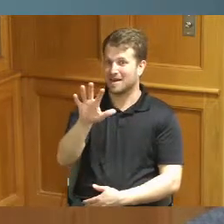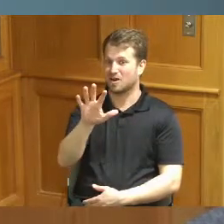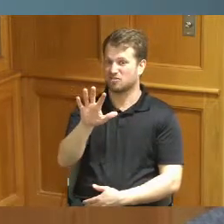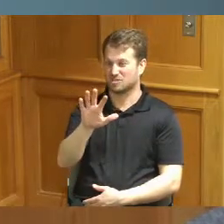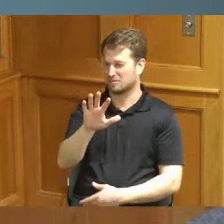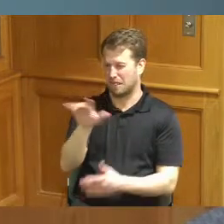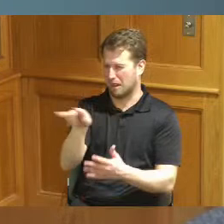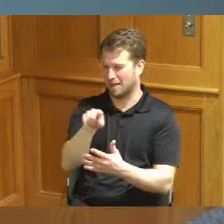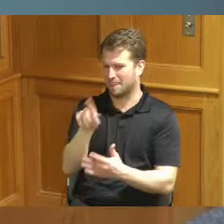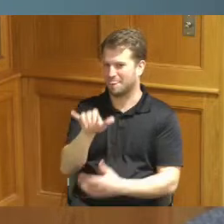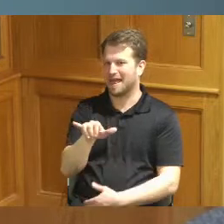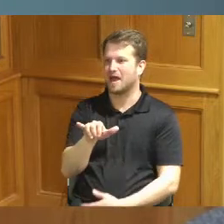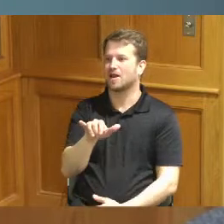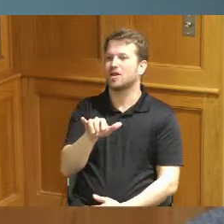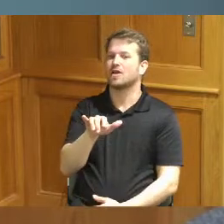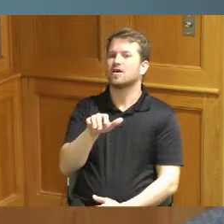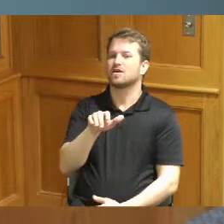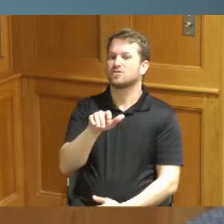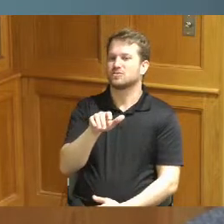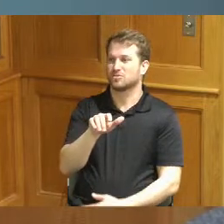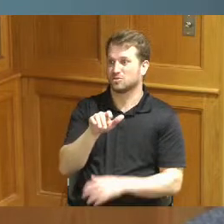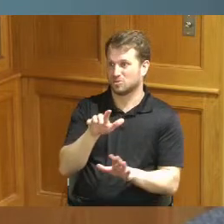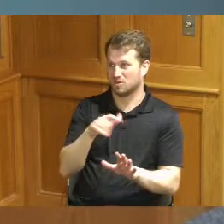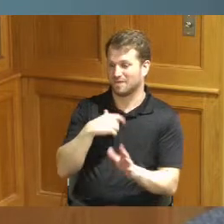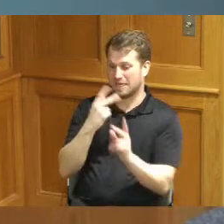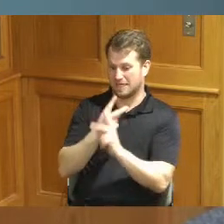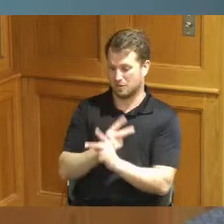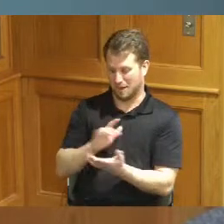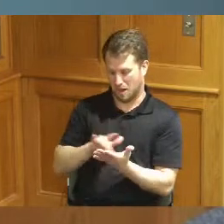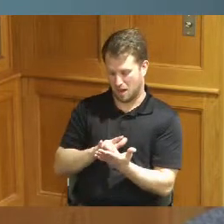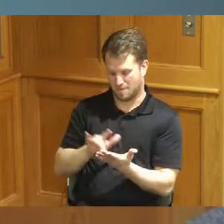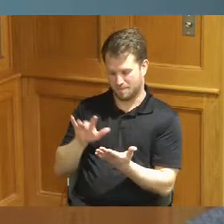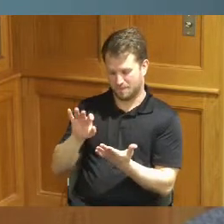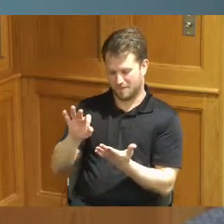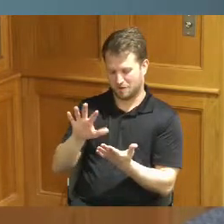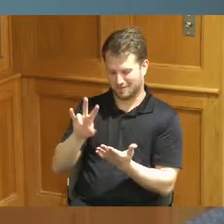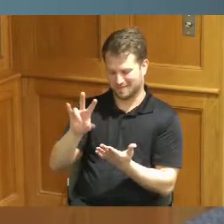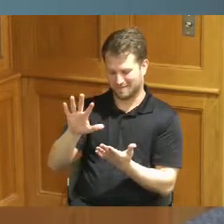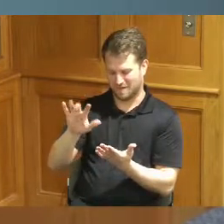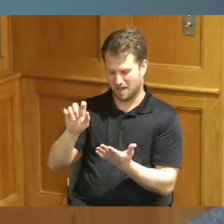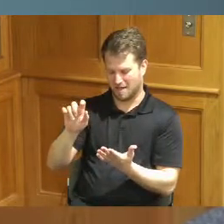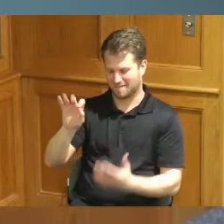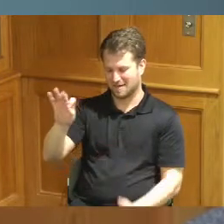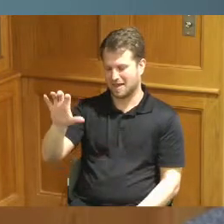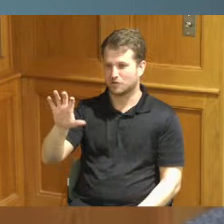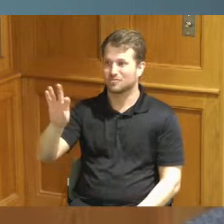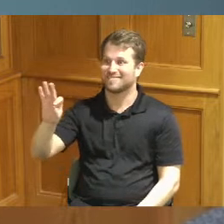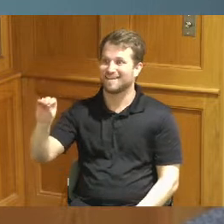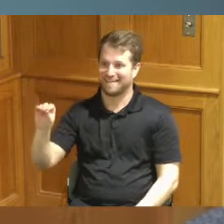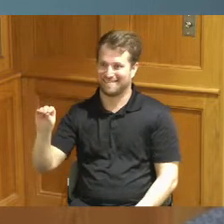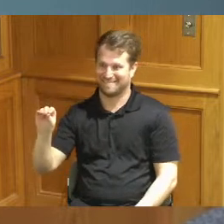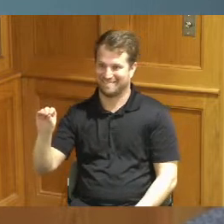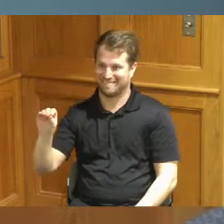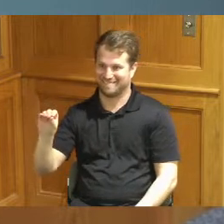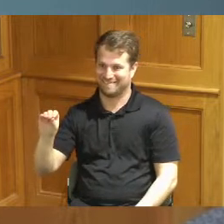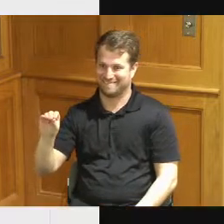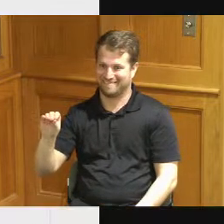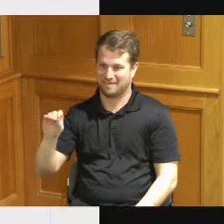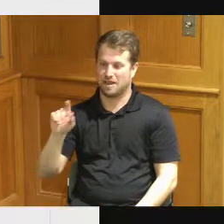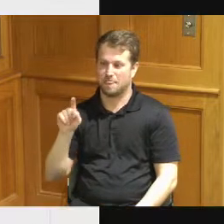just on the calculator it comes up to 975 990 dollars but if it's something else that we're